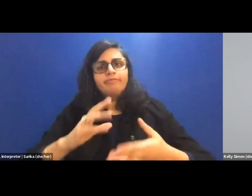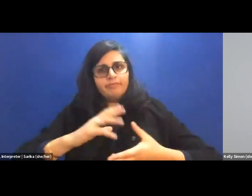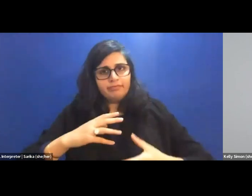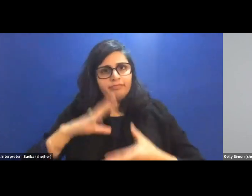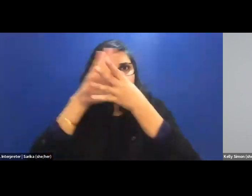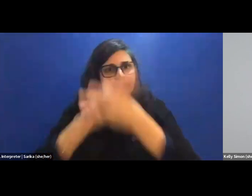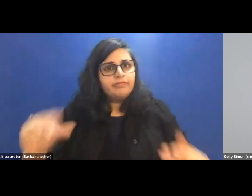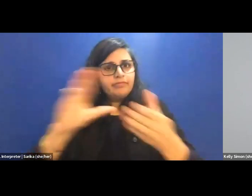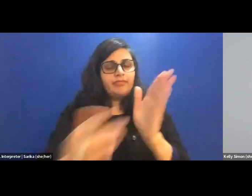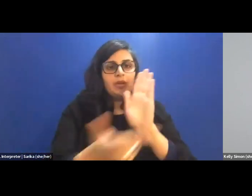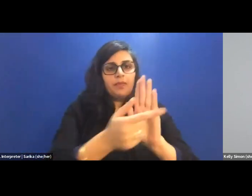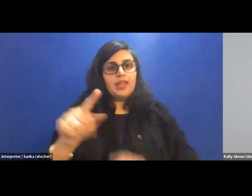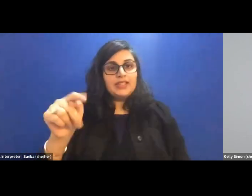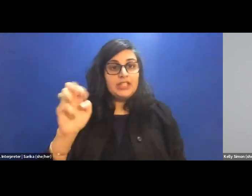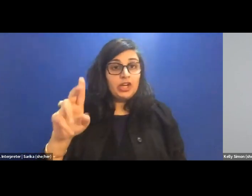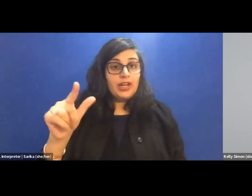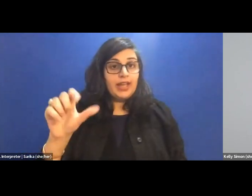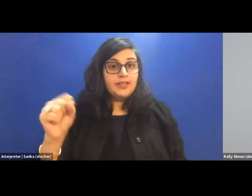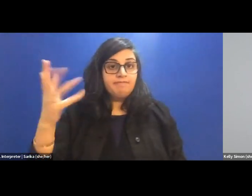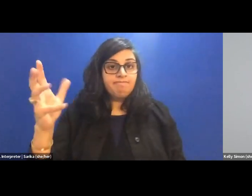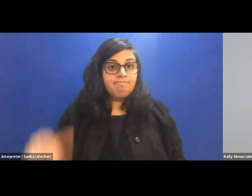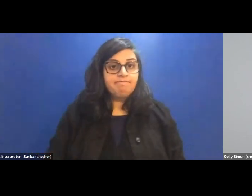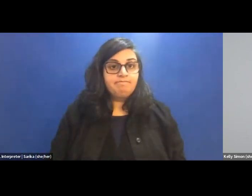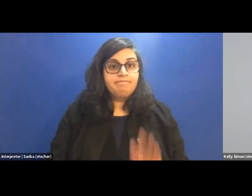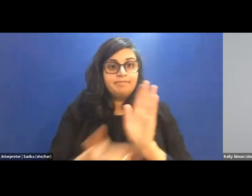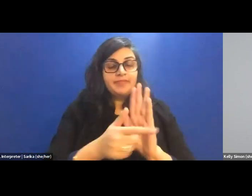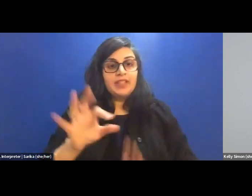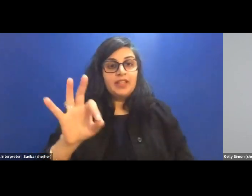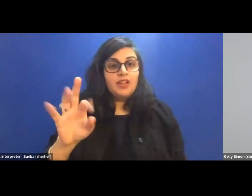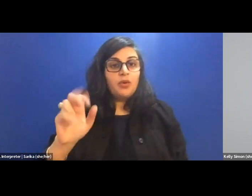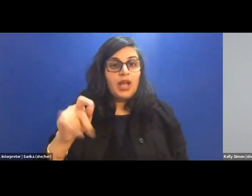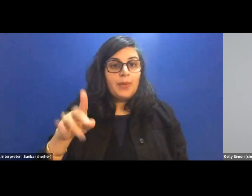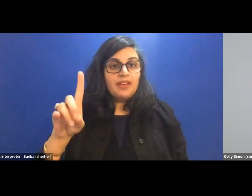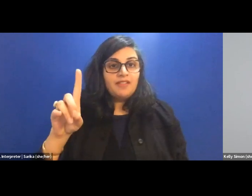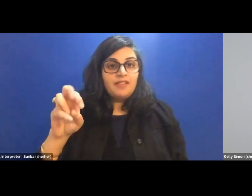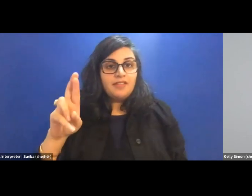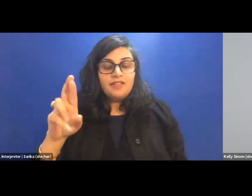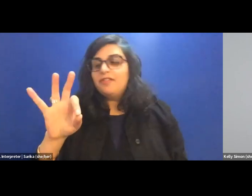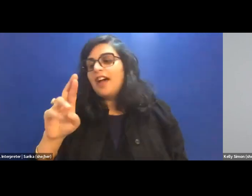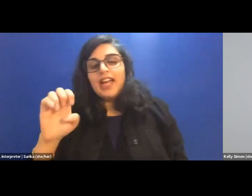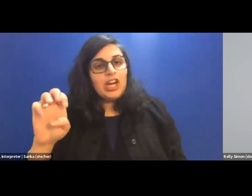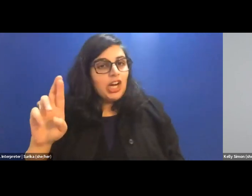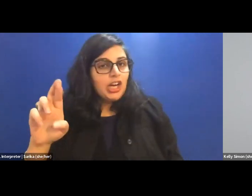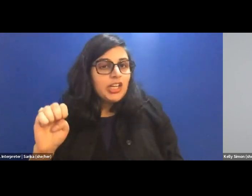things, hell no. We're here tonight to continue making our demands loud and clear. Ban tear